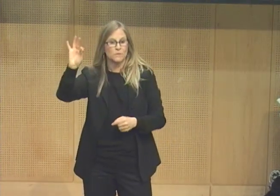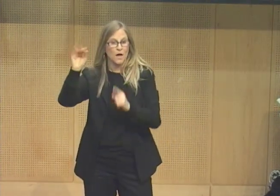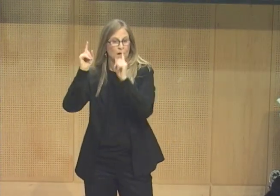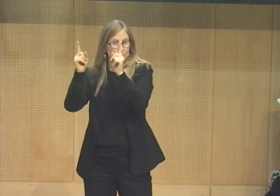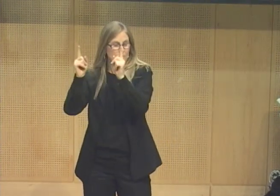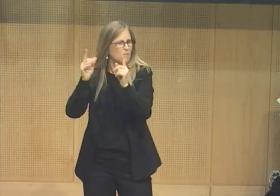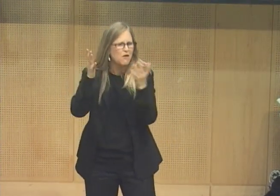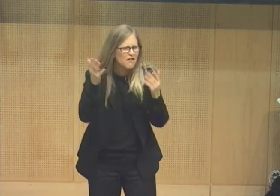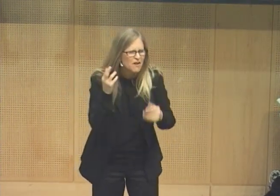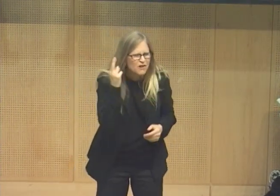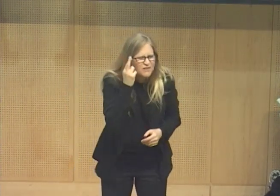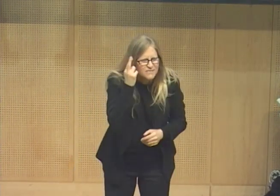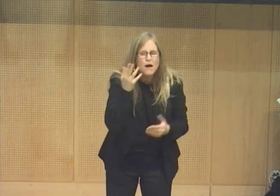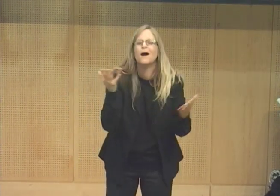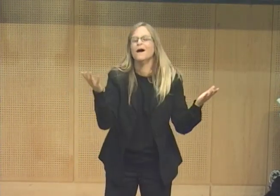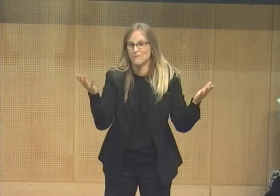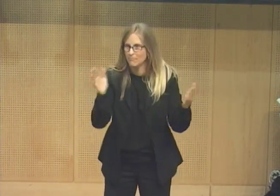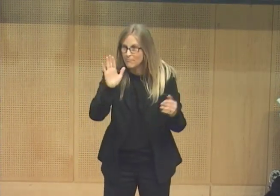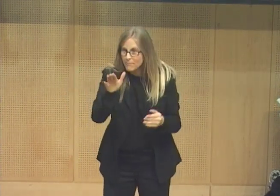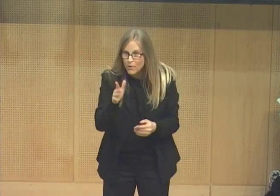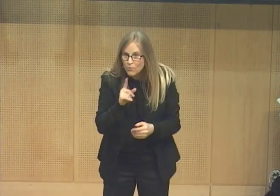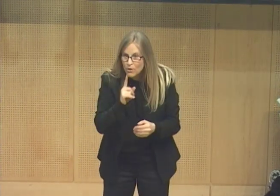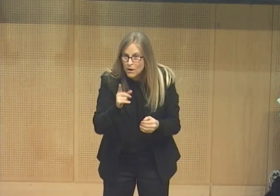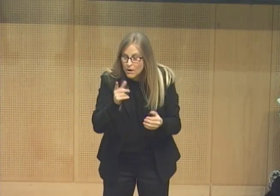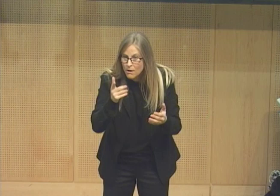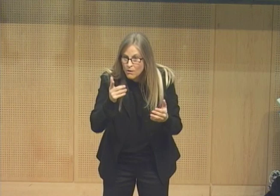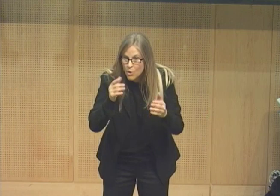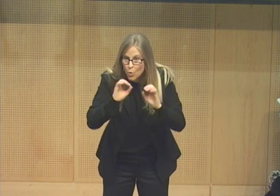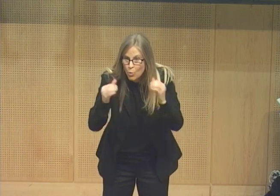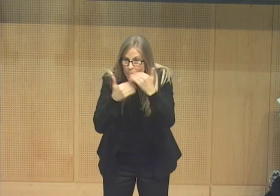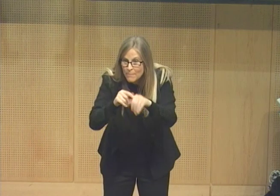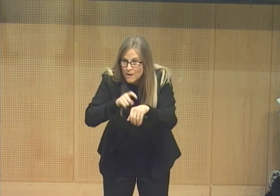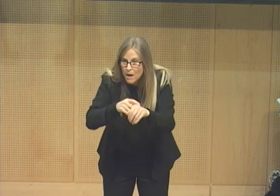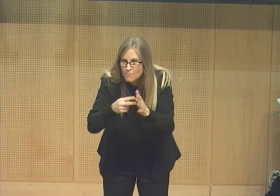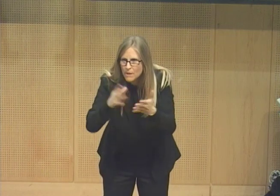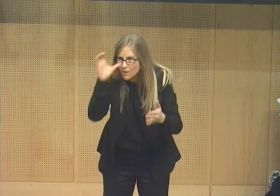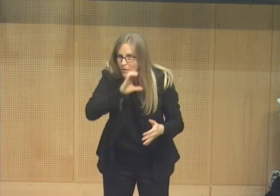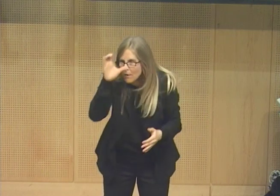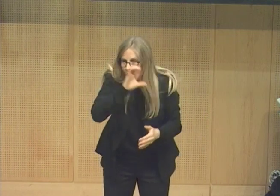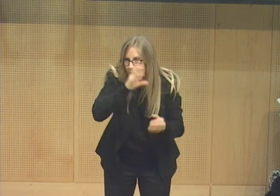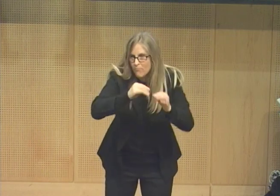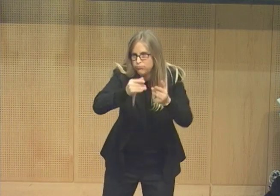You might wonder why I did that. If you didn't limit the time, it would be